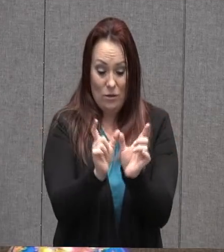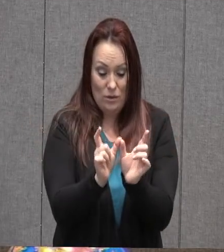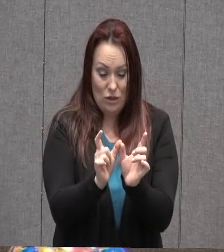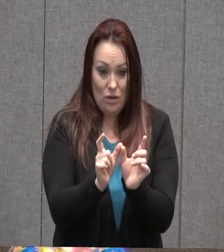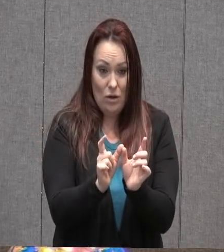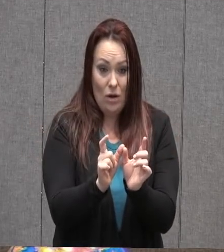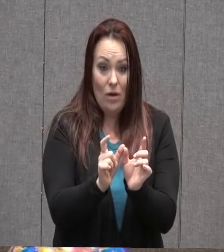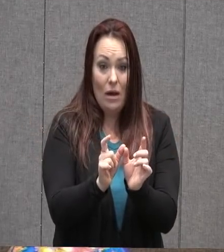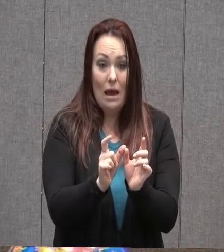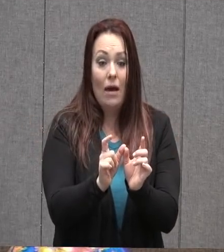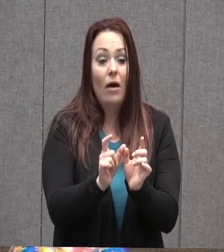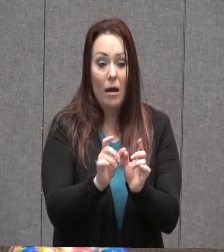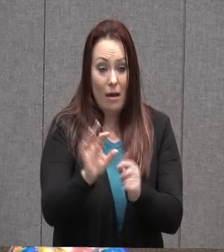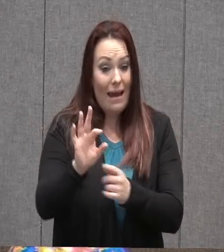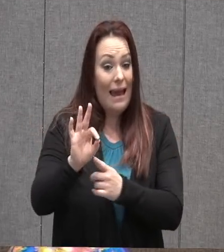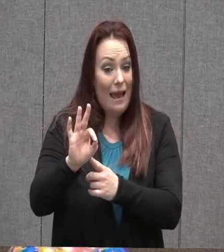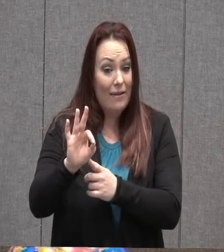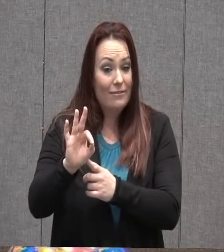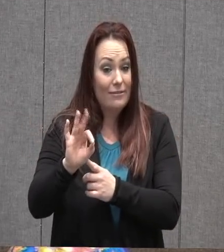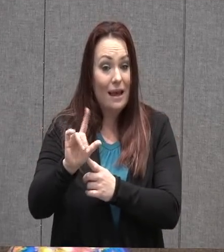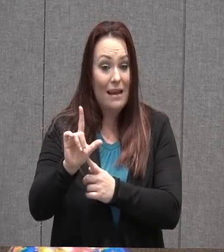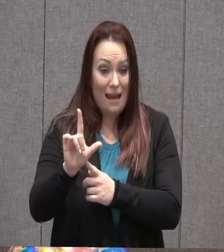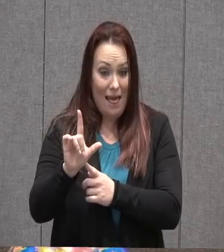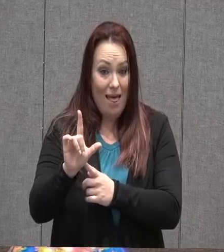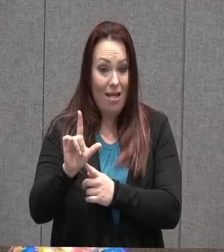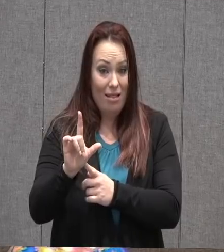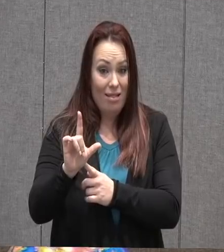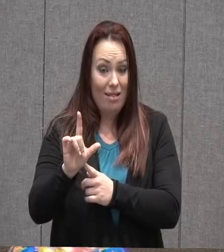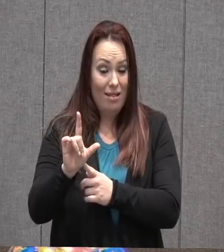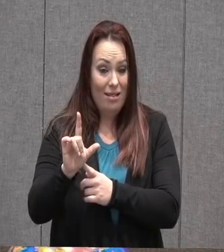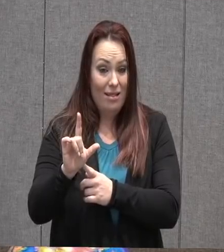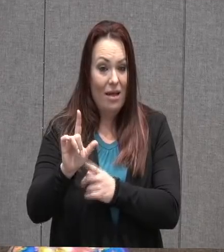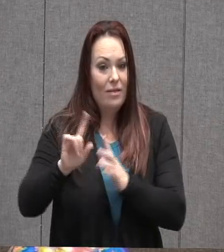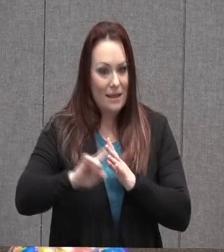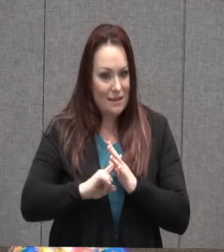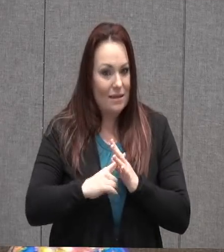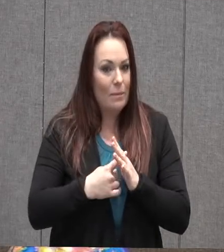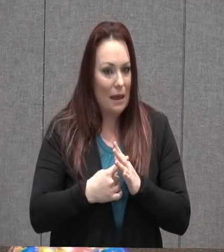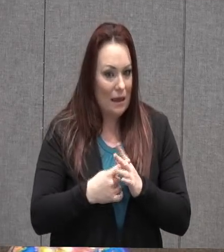I see f and l side by side. That comes at the beginning of the word.